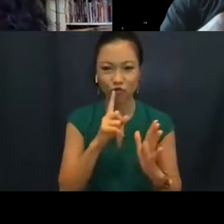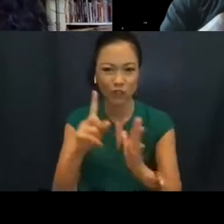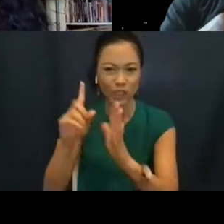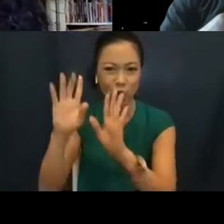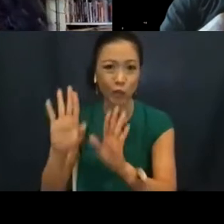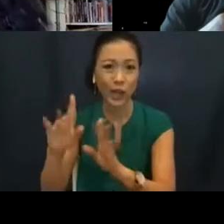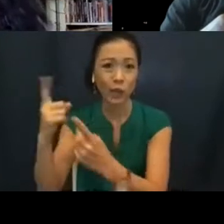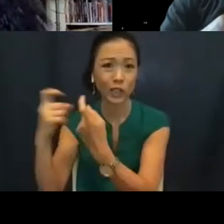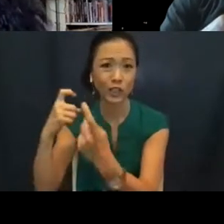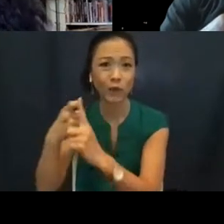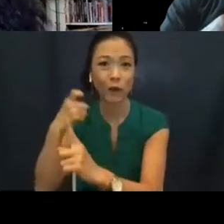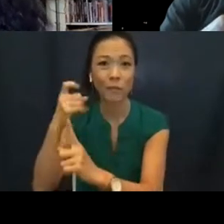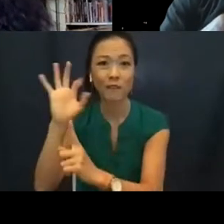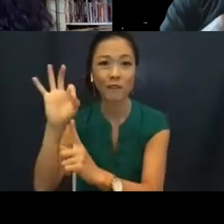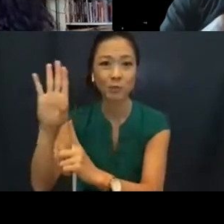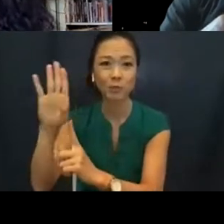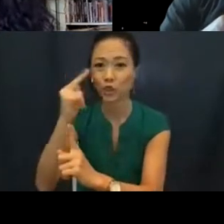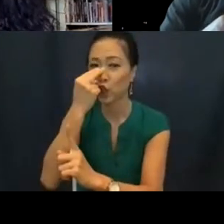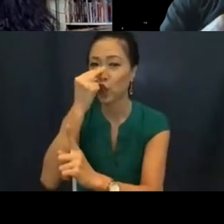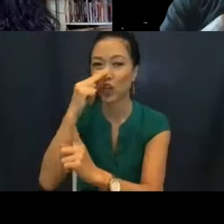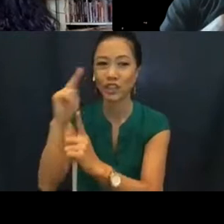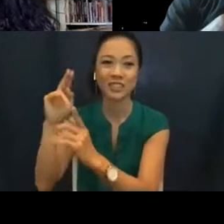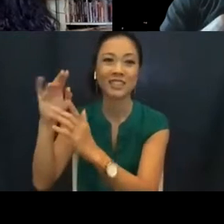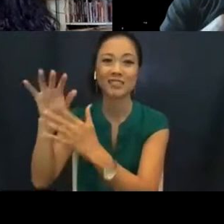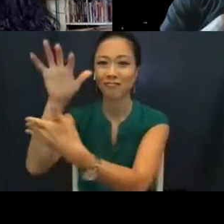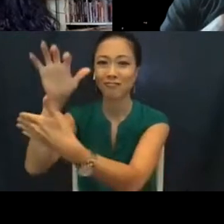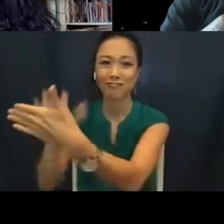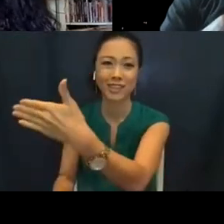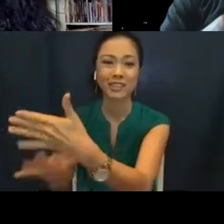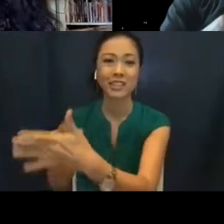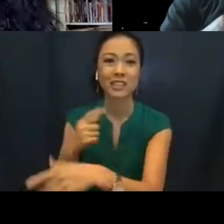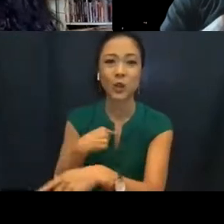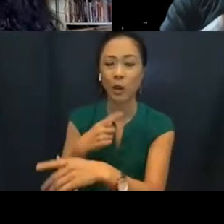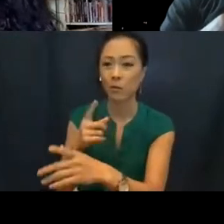nerd gaggle. I want to quickly go to Nora's excellent question.